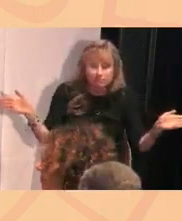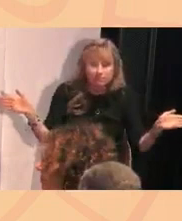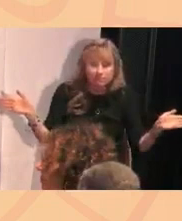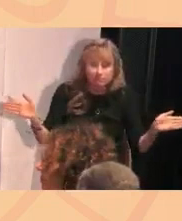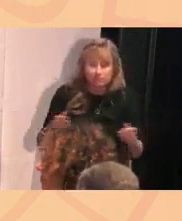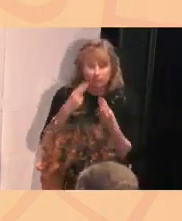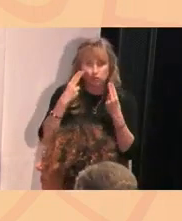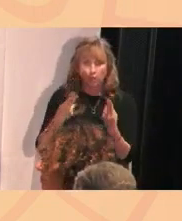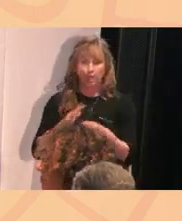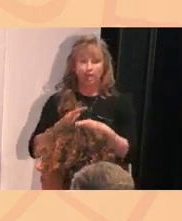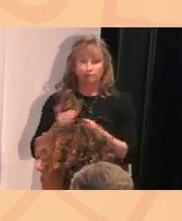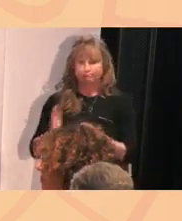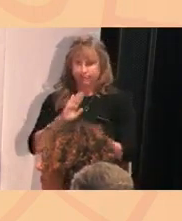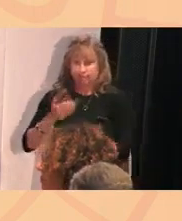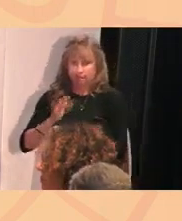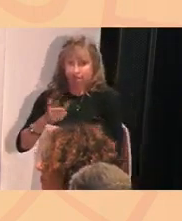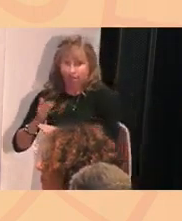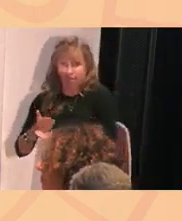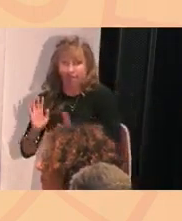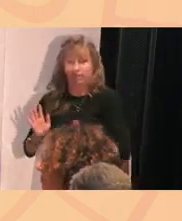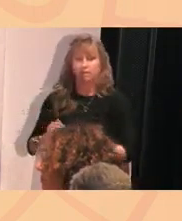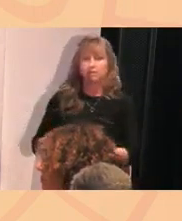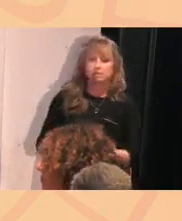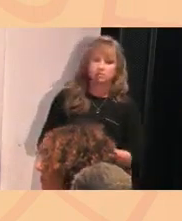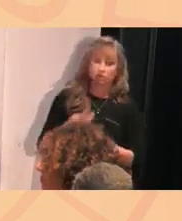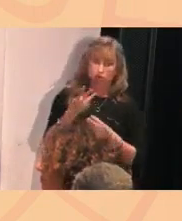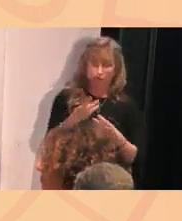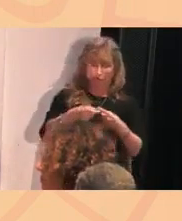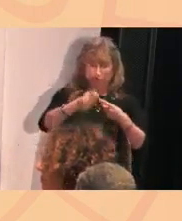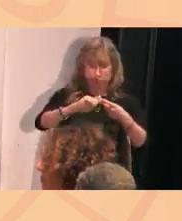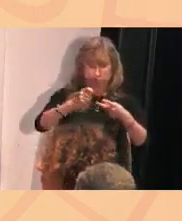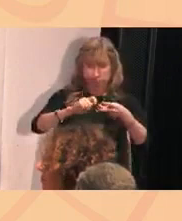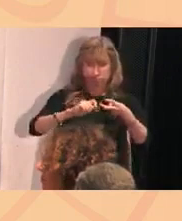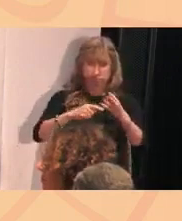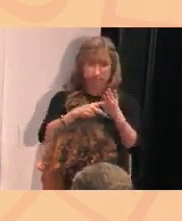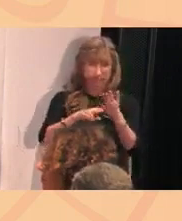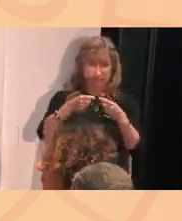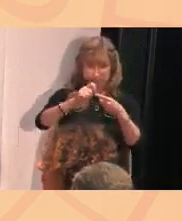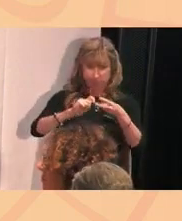as something on the record that implicates the colonists in what they may otherwise try to cover up.